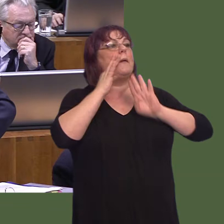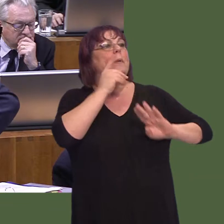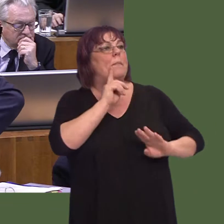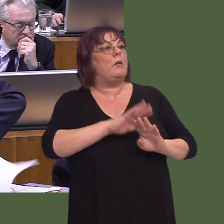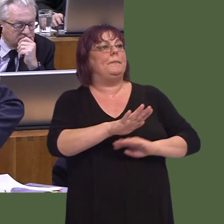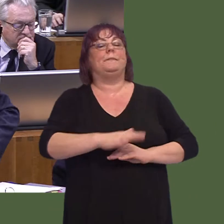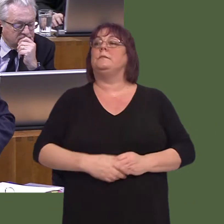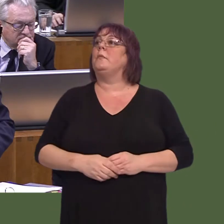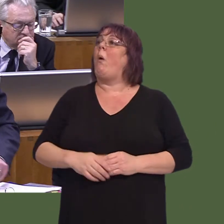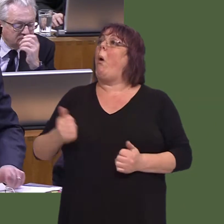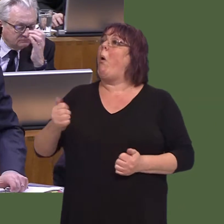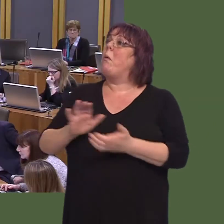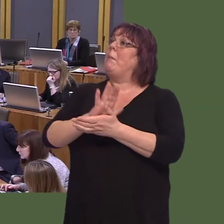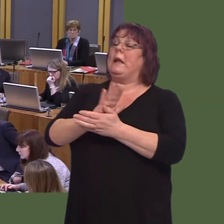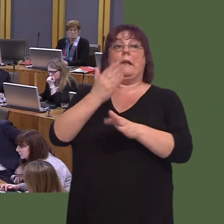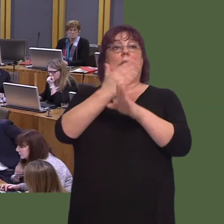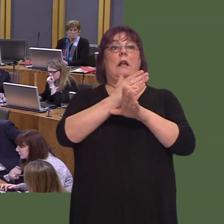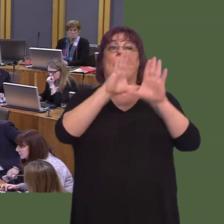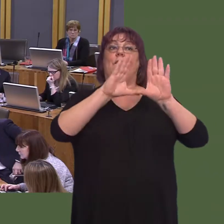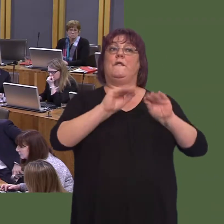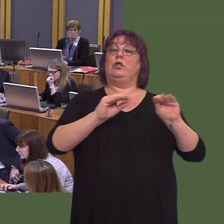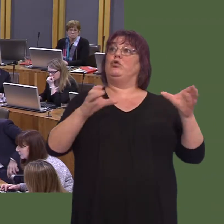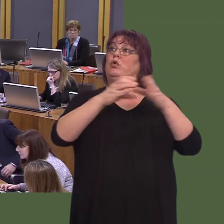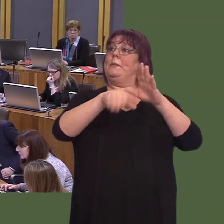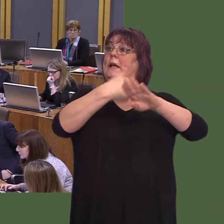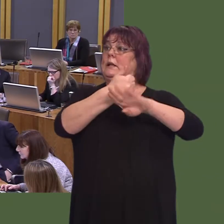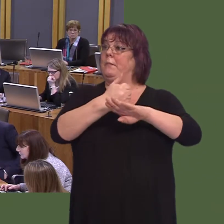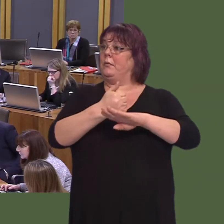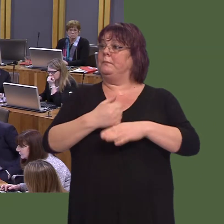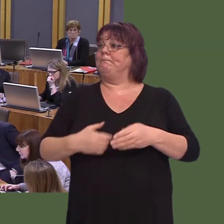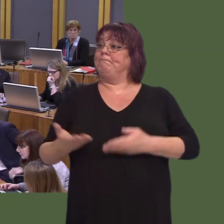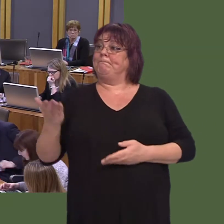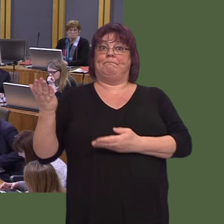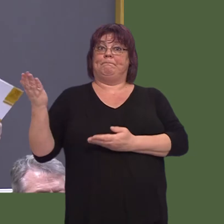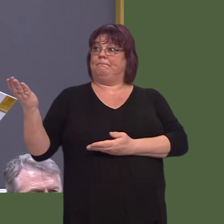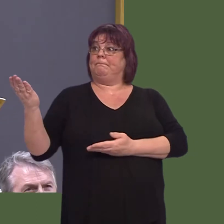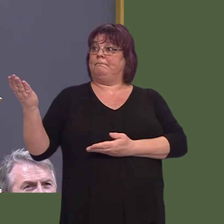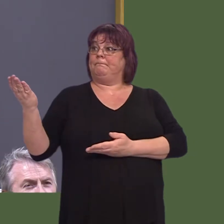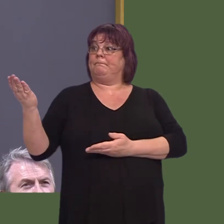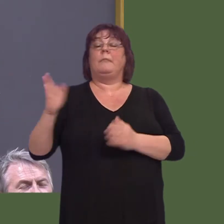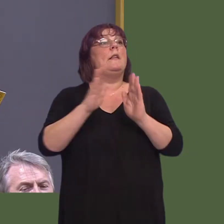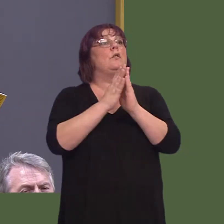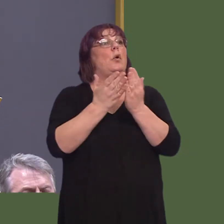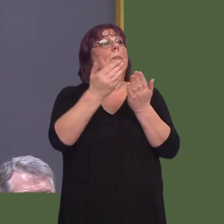Hefin David AM: I'm really pleased that the task and finish group has been set up. This is the document.